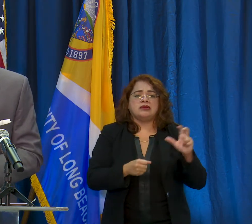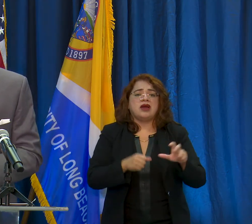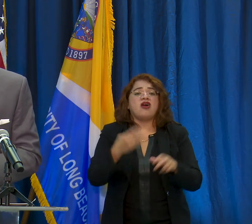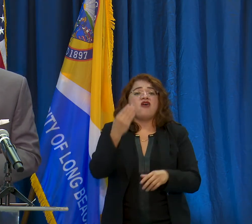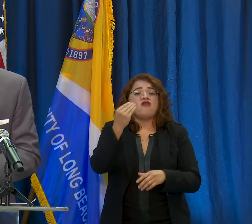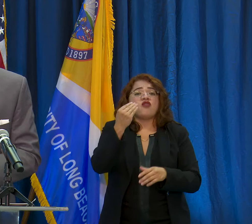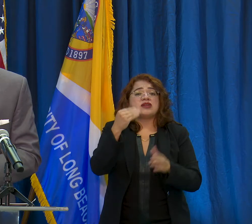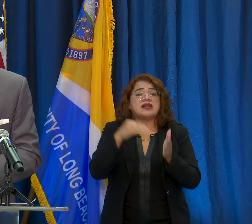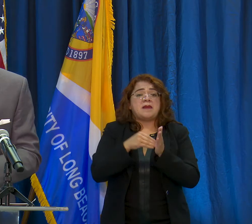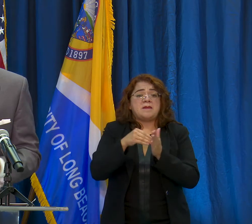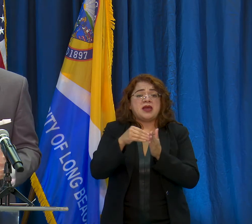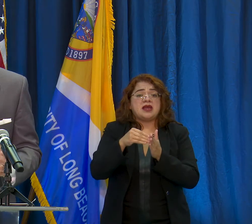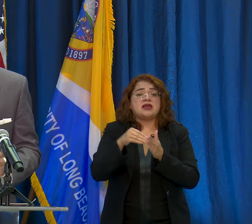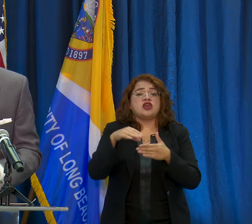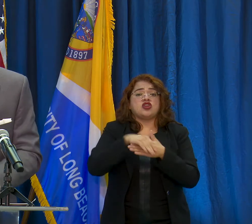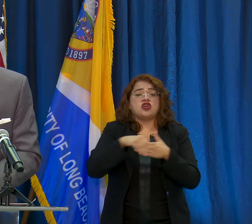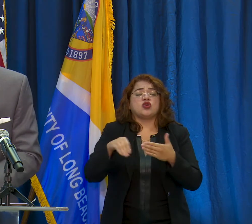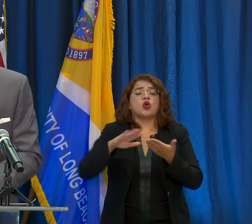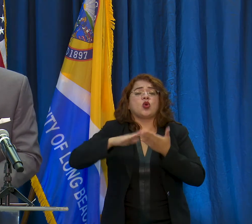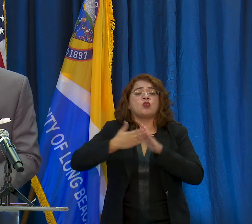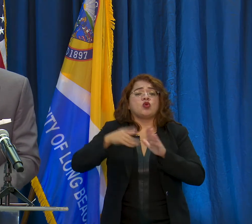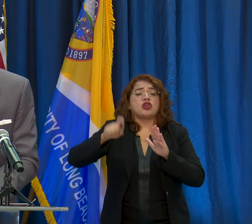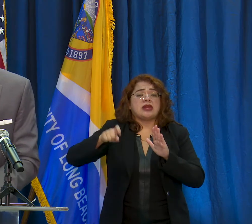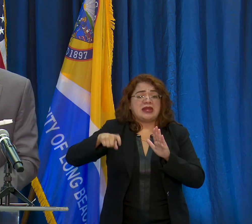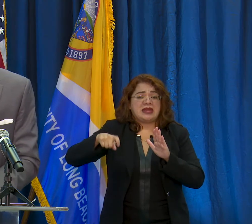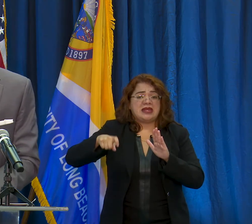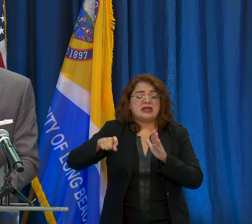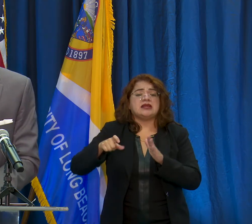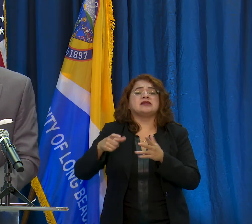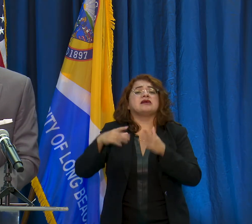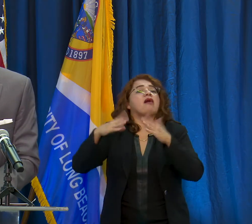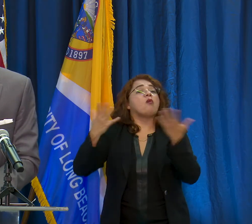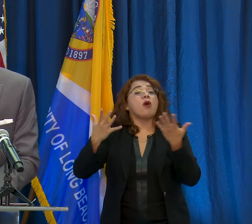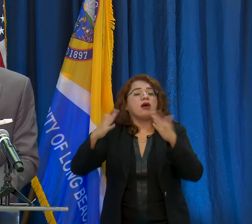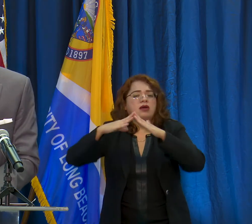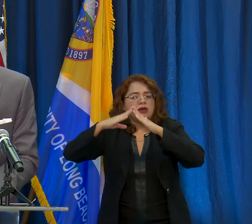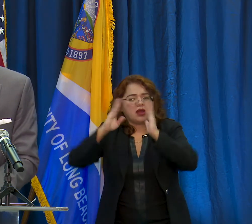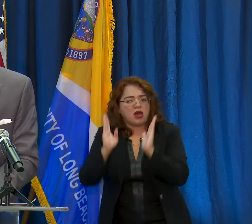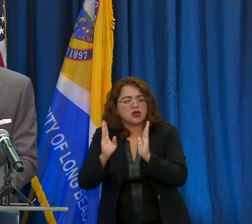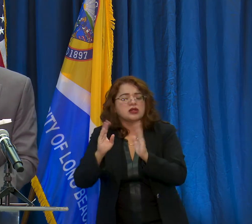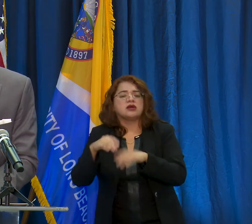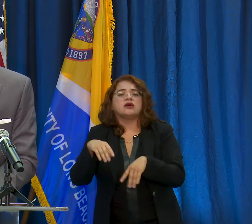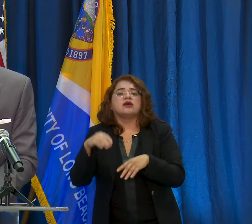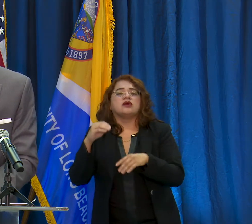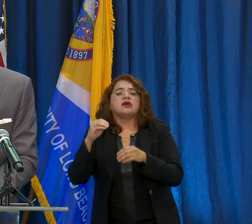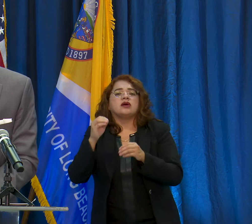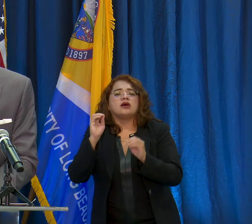to invest in community needs for housing and homelessness,